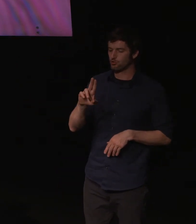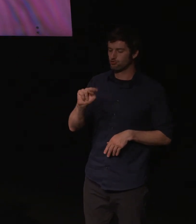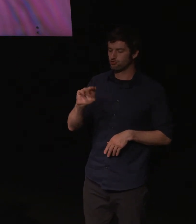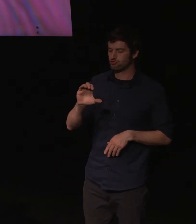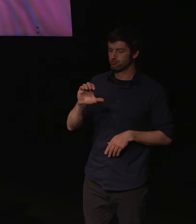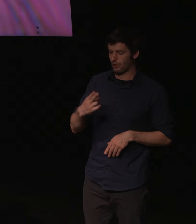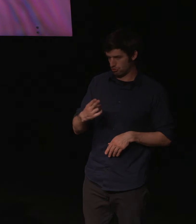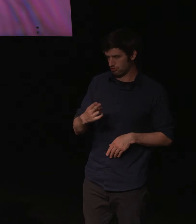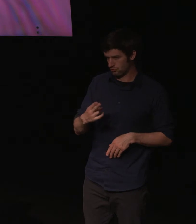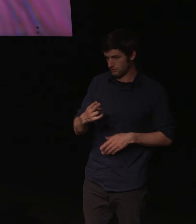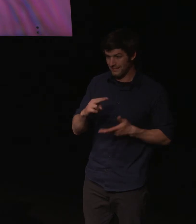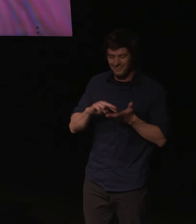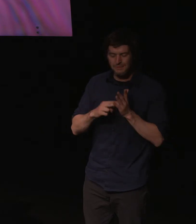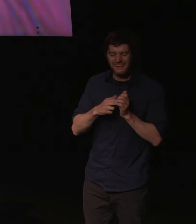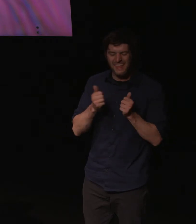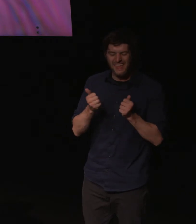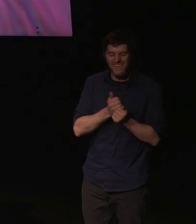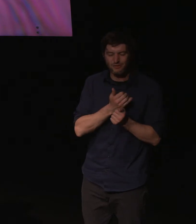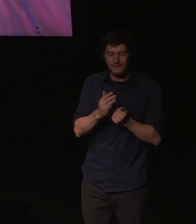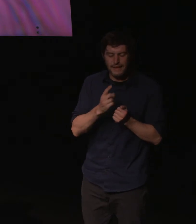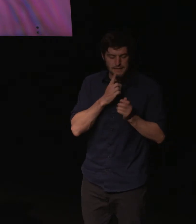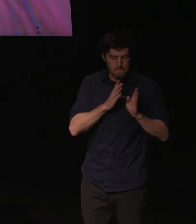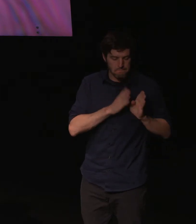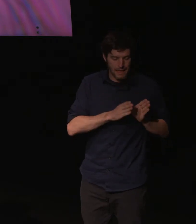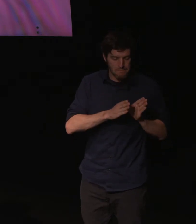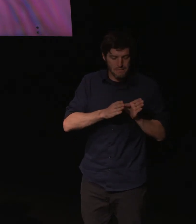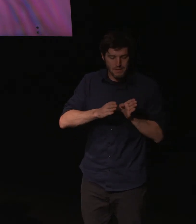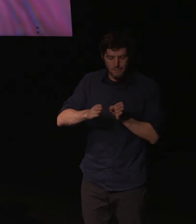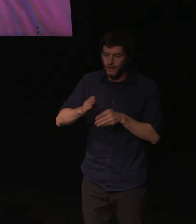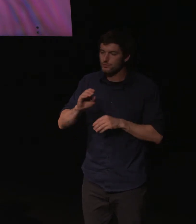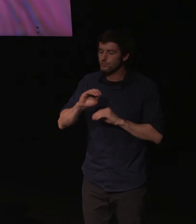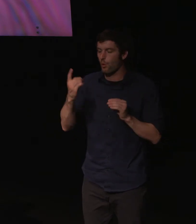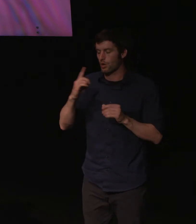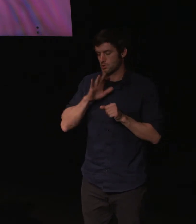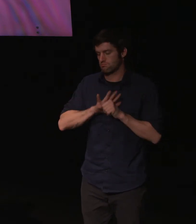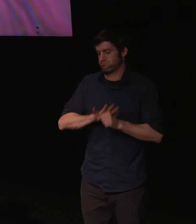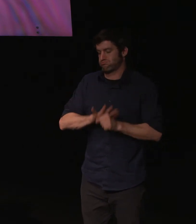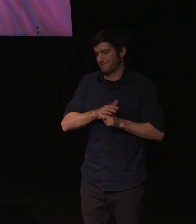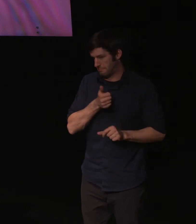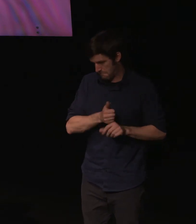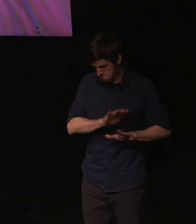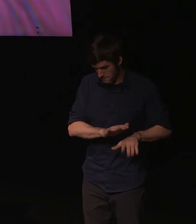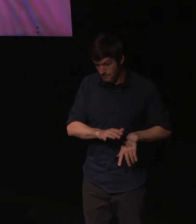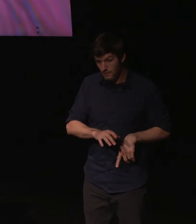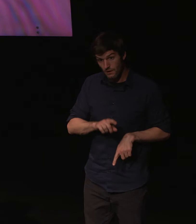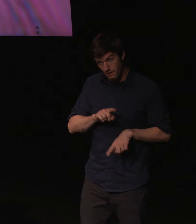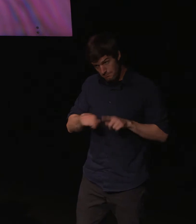so that no one is pushing themselves to death. And yet I get messages from my team members saying,